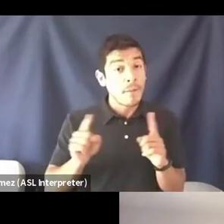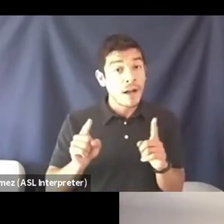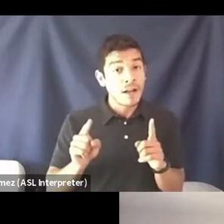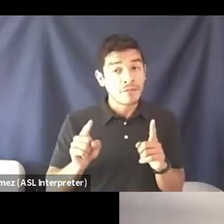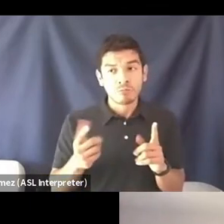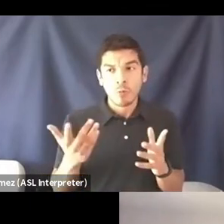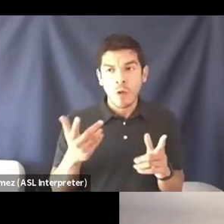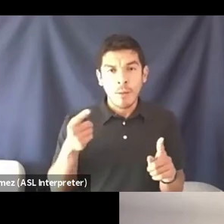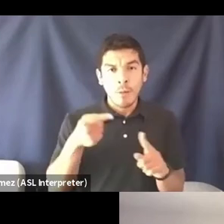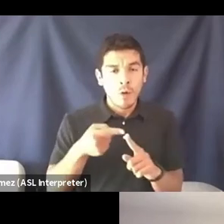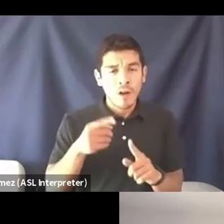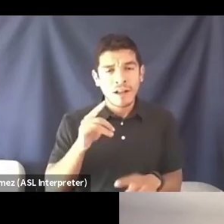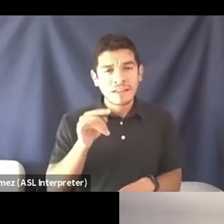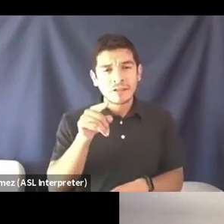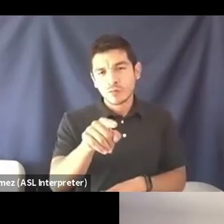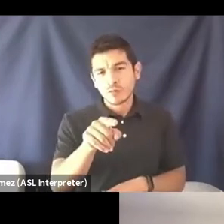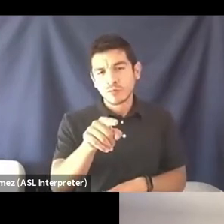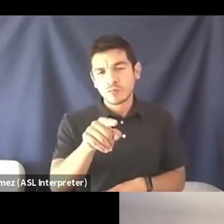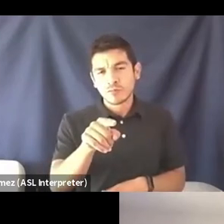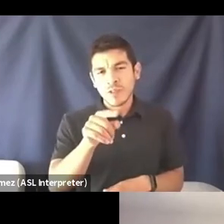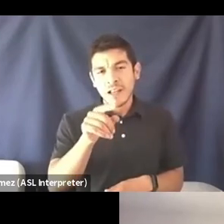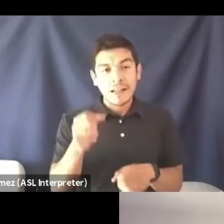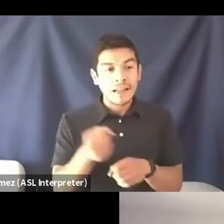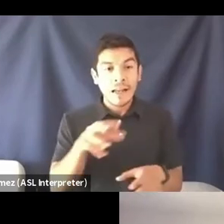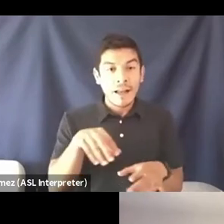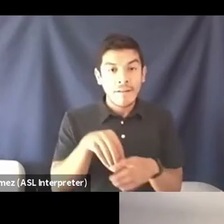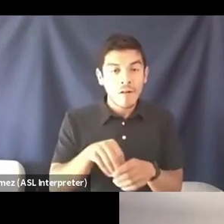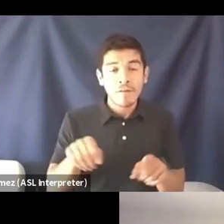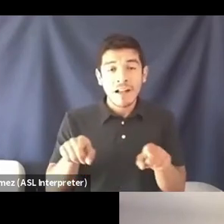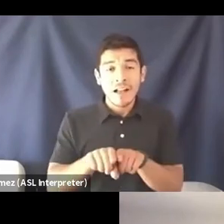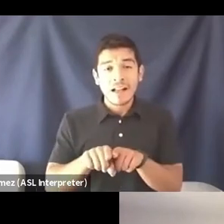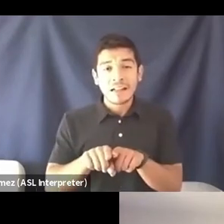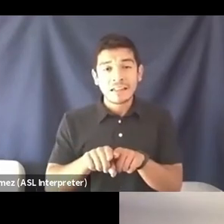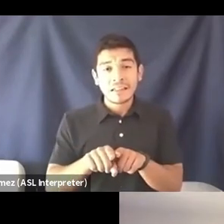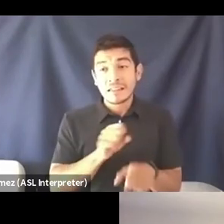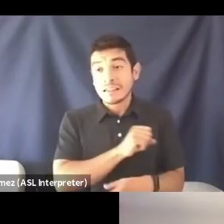did you kind of, get involved either as a professor,